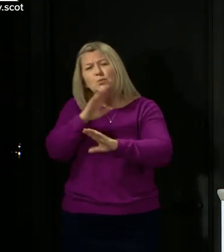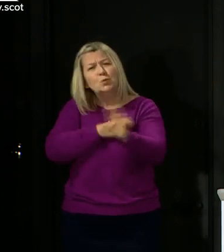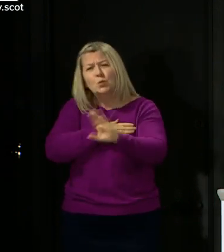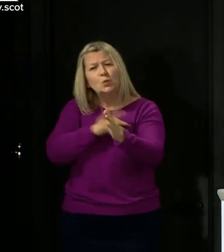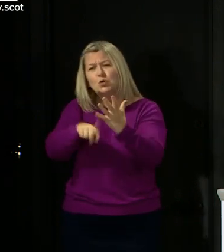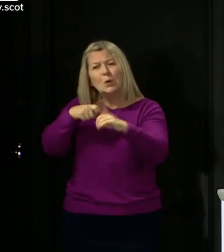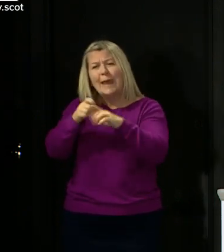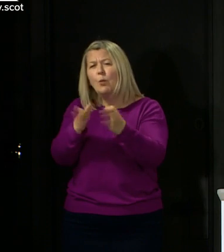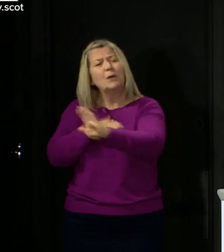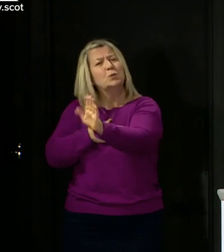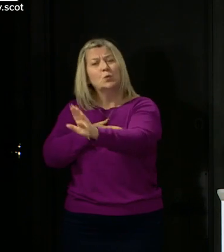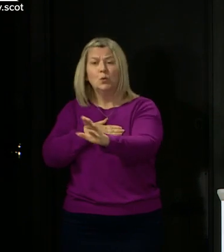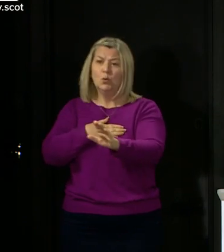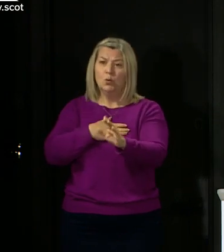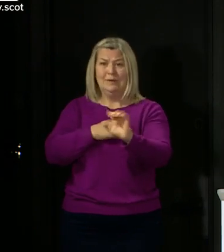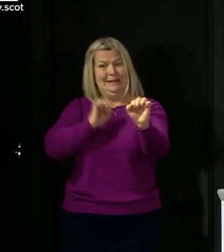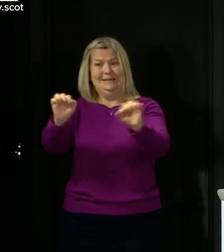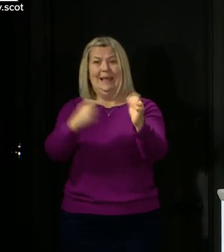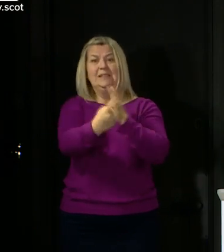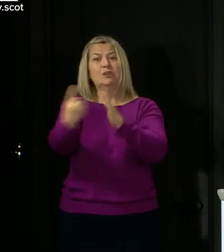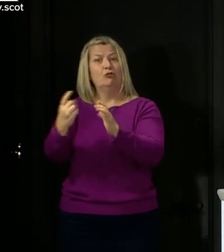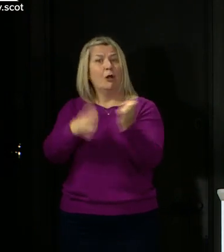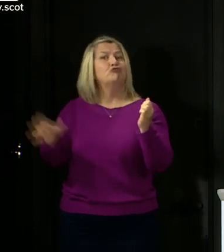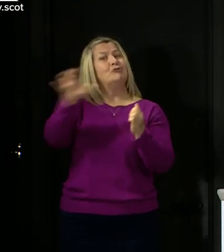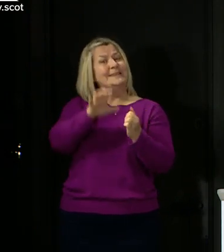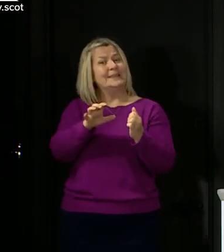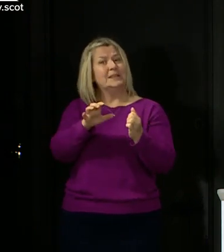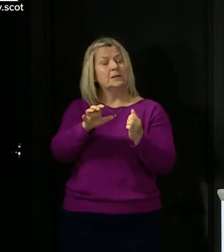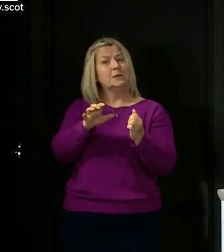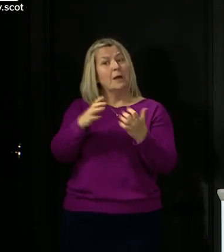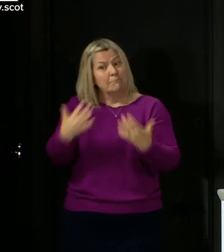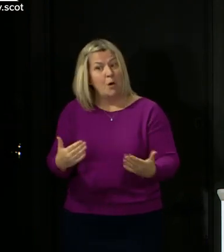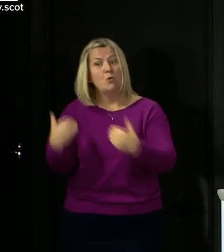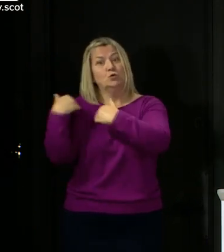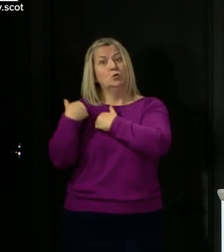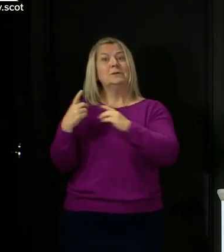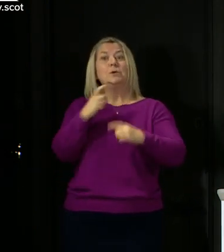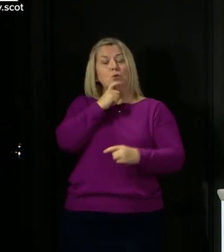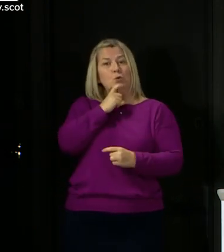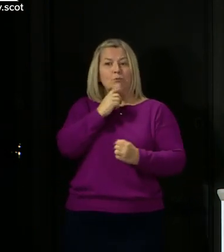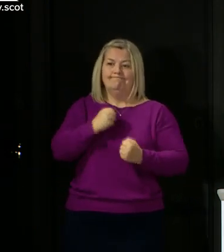Never has the duty on political leaders to communicate clearly been greater. And in the